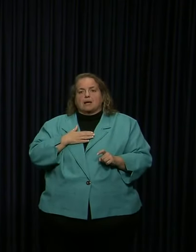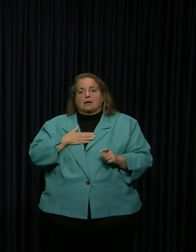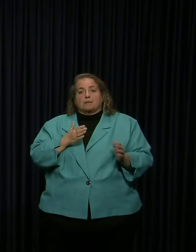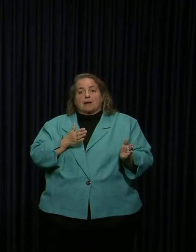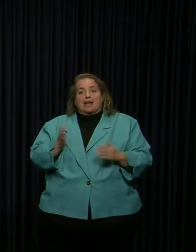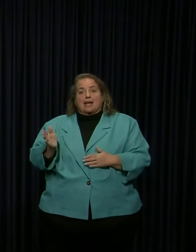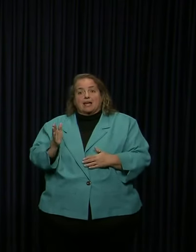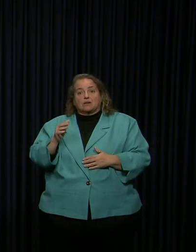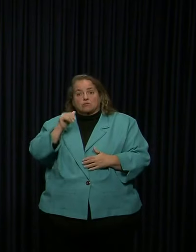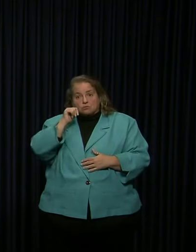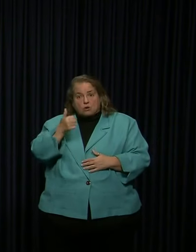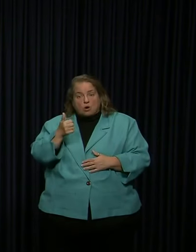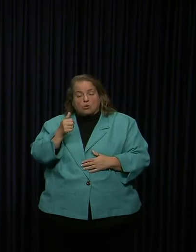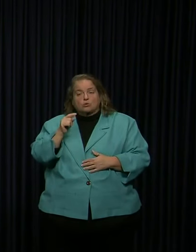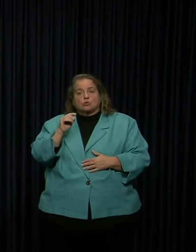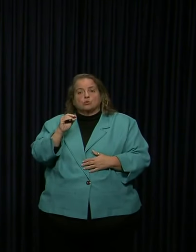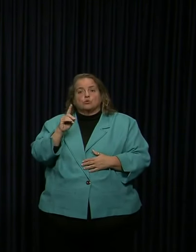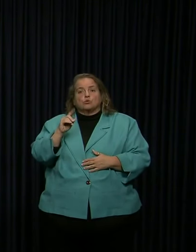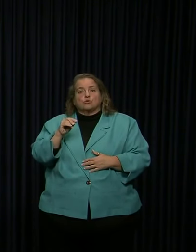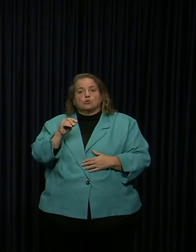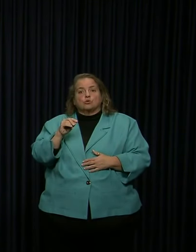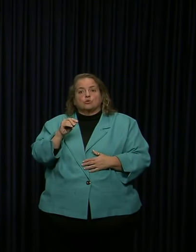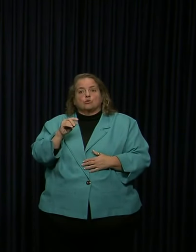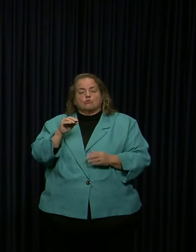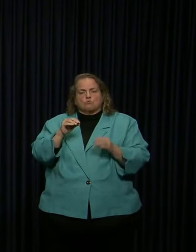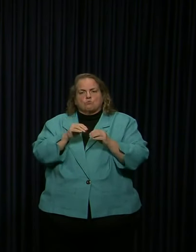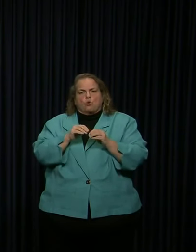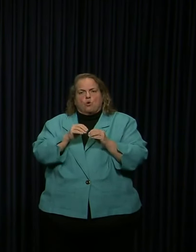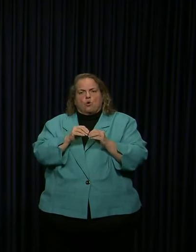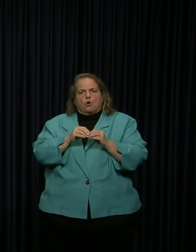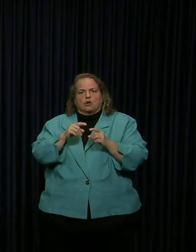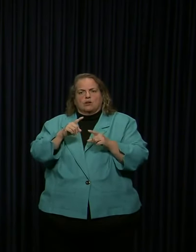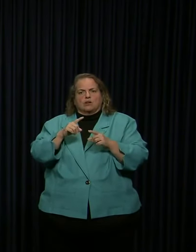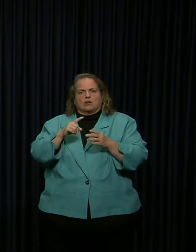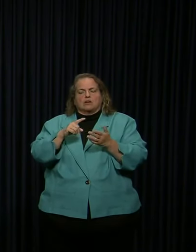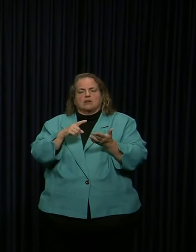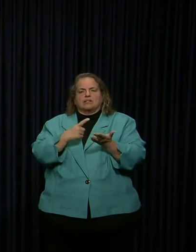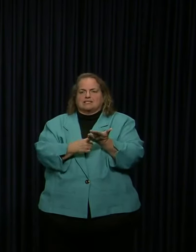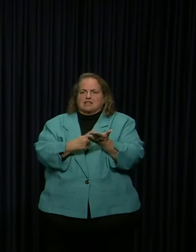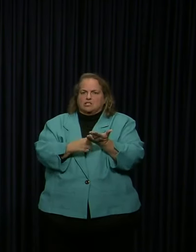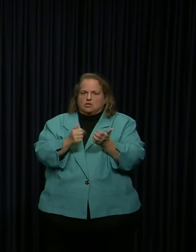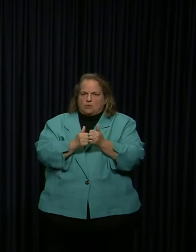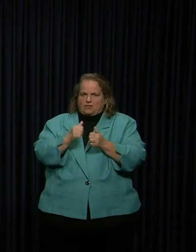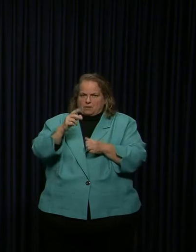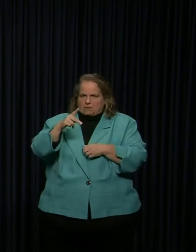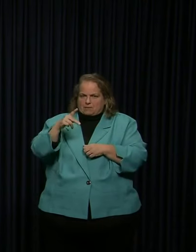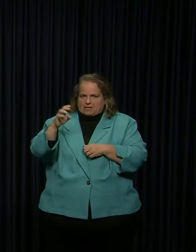CLINIC OR OTHER -- WHERE THERE ARE PEOPLE CONGREGATING OR GETTING COMPLAINTS ABOUT PEOPLE